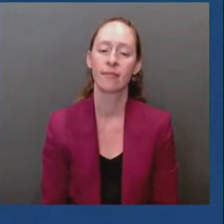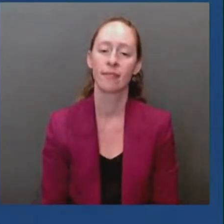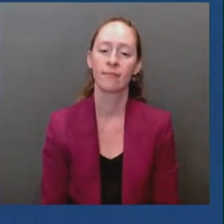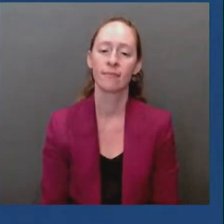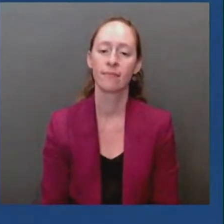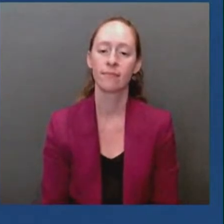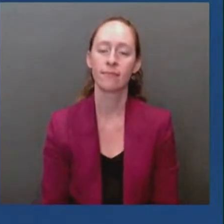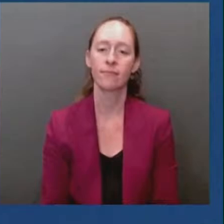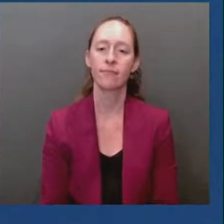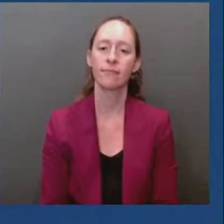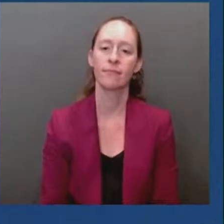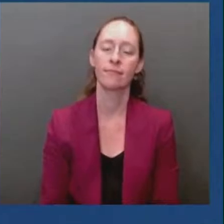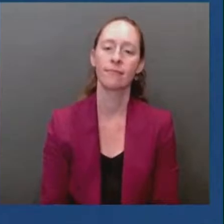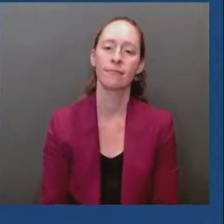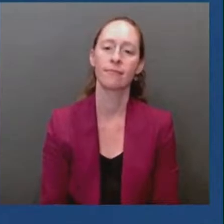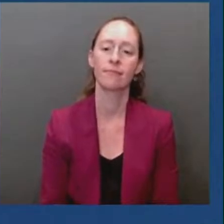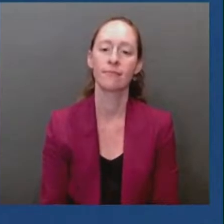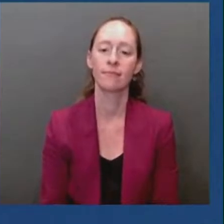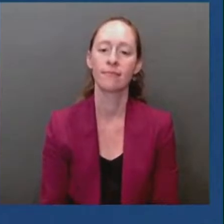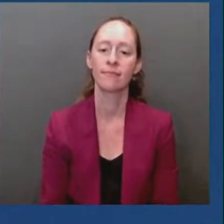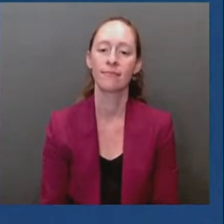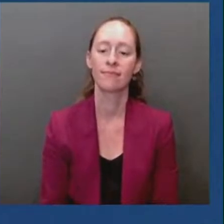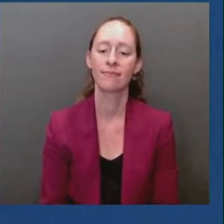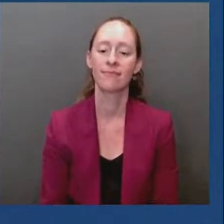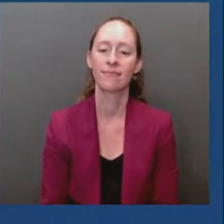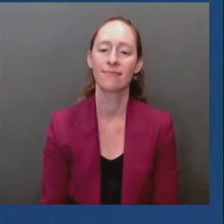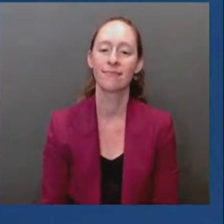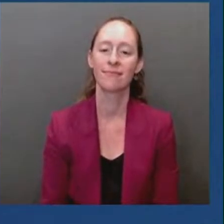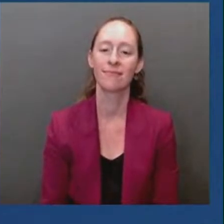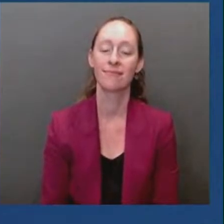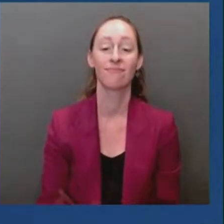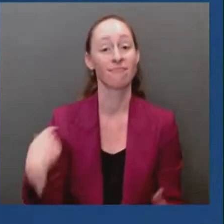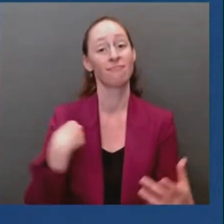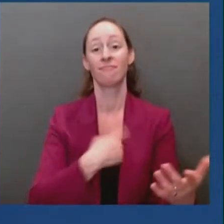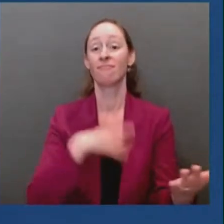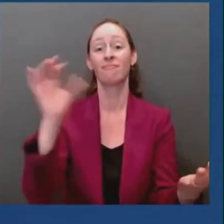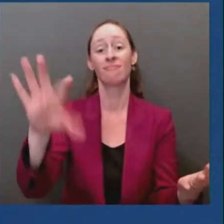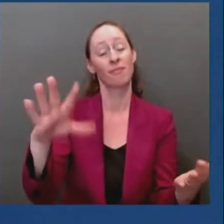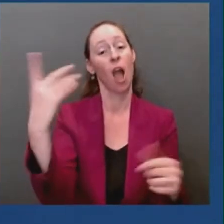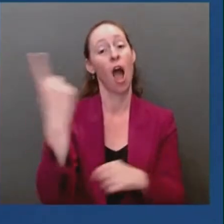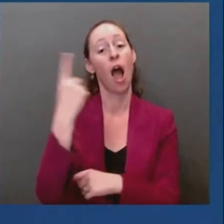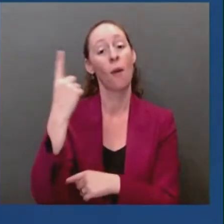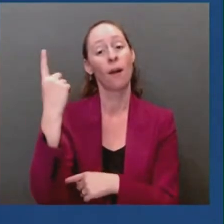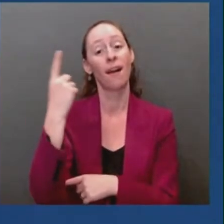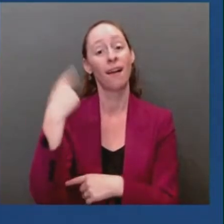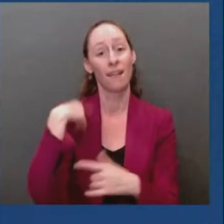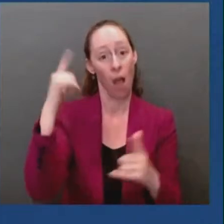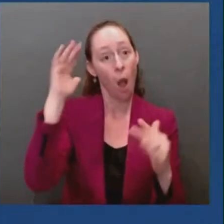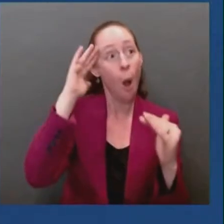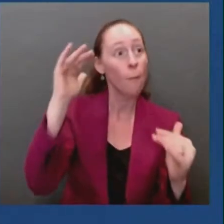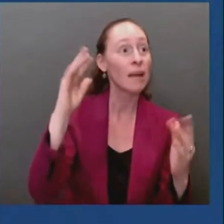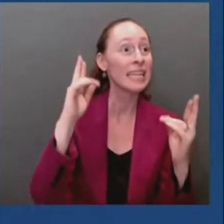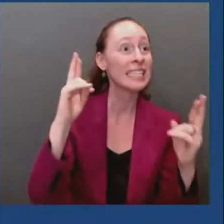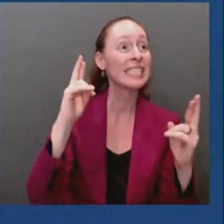LET ME START BUT I WOULD LOVE TONI'S THOUGHTS ON THIS AS WELL. THE LINE THAT WE USE IS HOPE IS